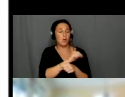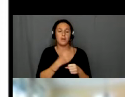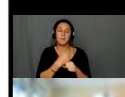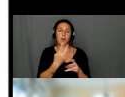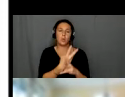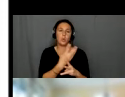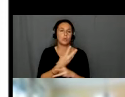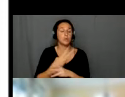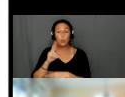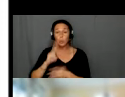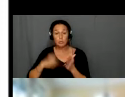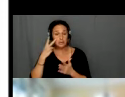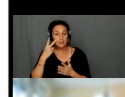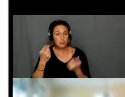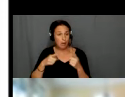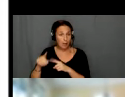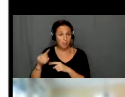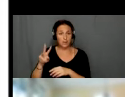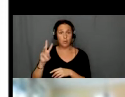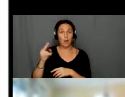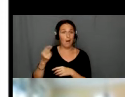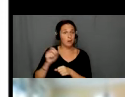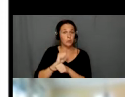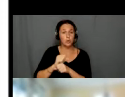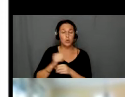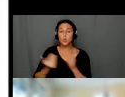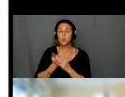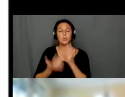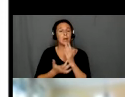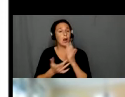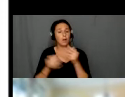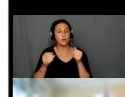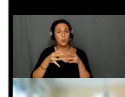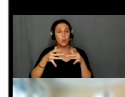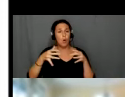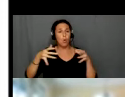So what we see happening in warehouse work is that with new technologies and the growth in online retail